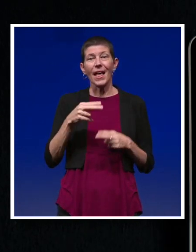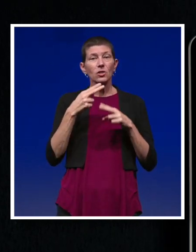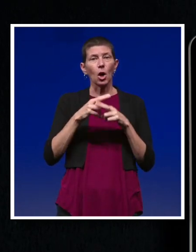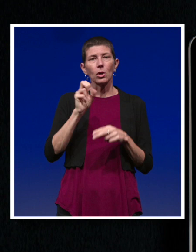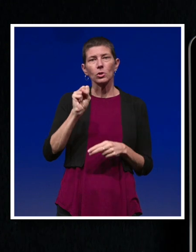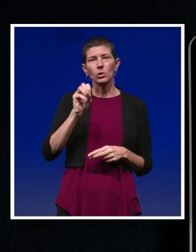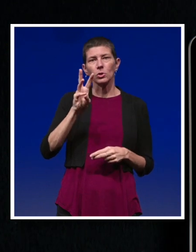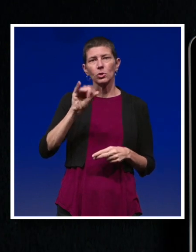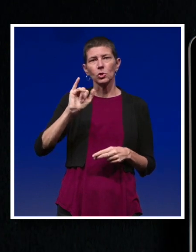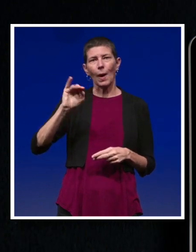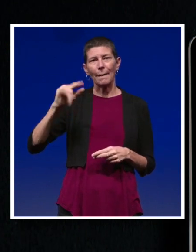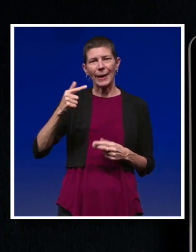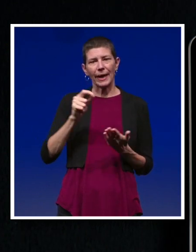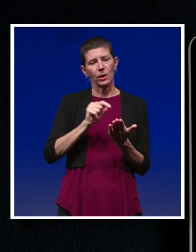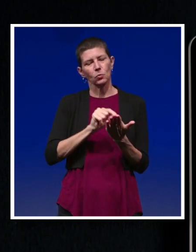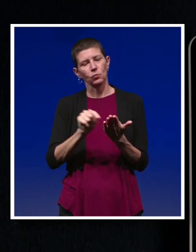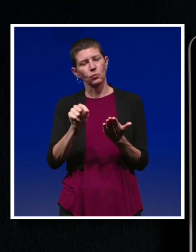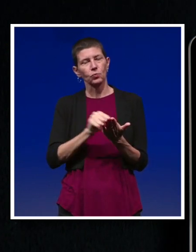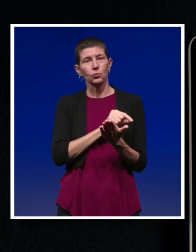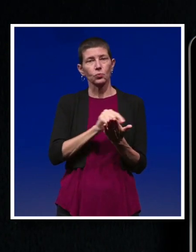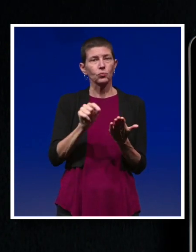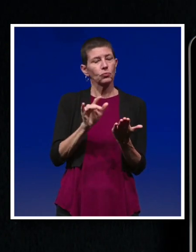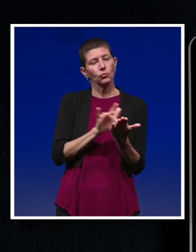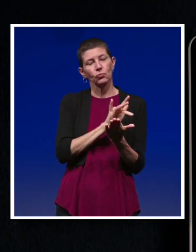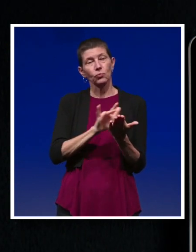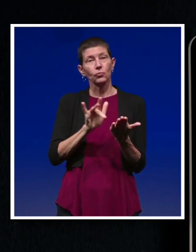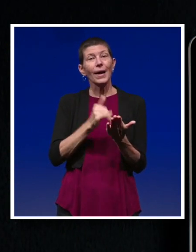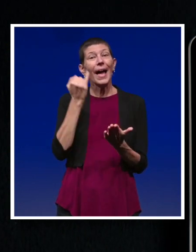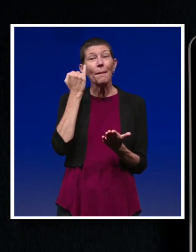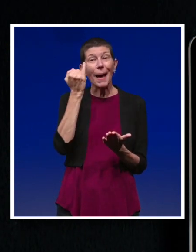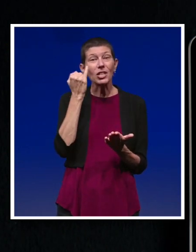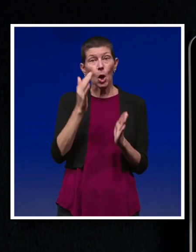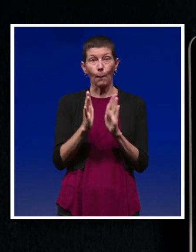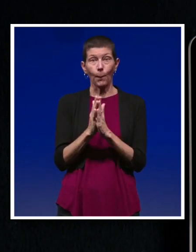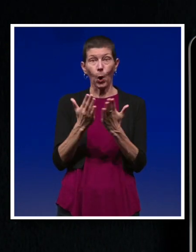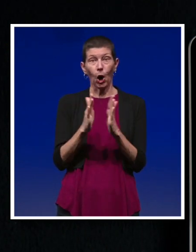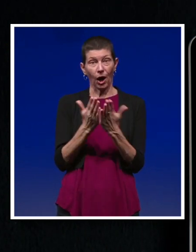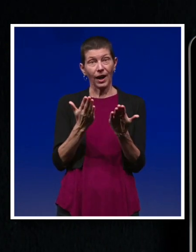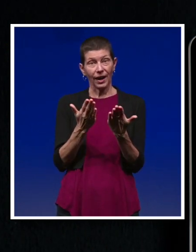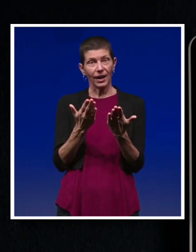This action is called "swiping." Imagine the pages of a book.